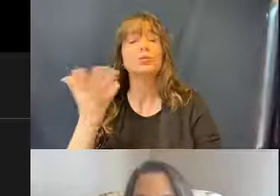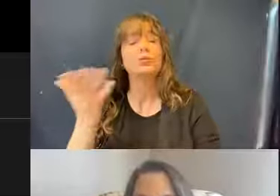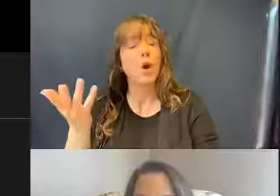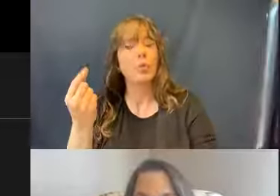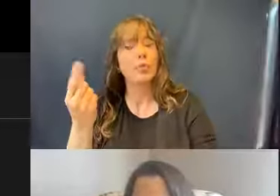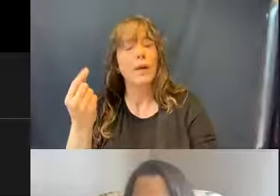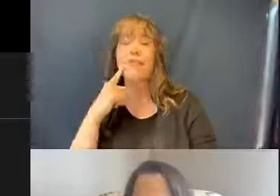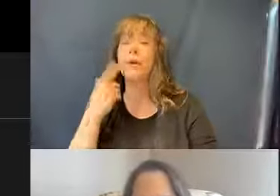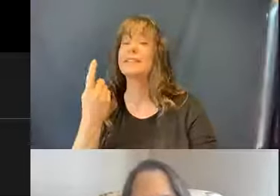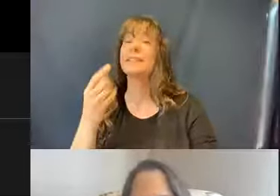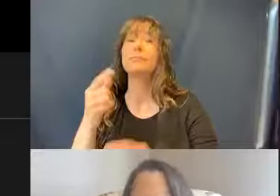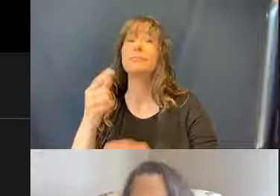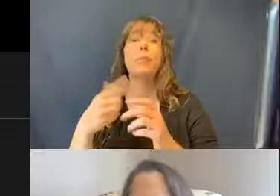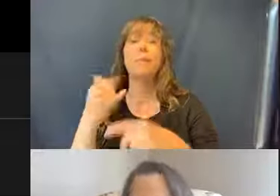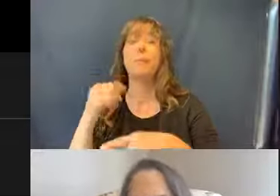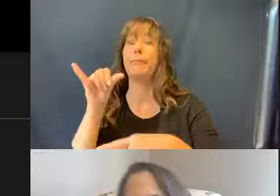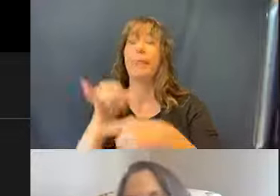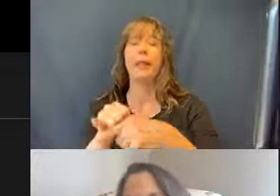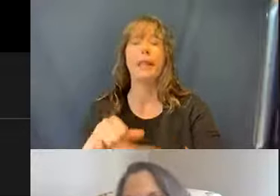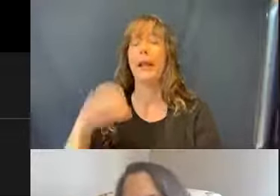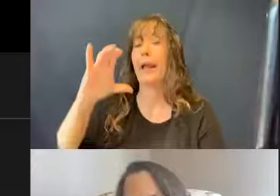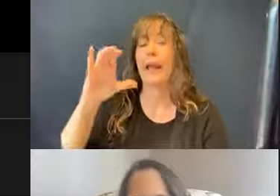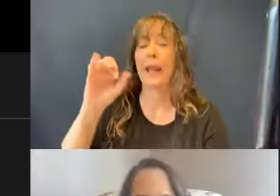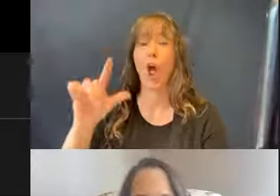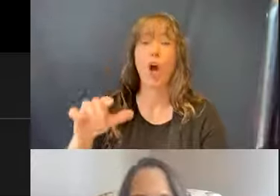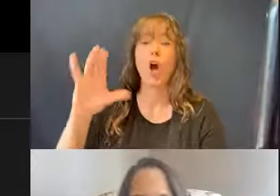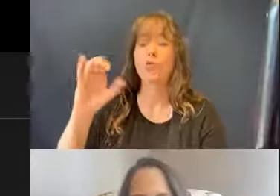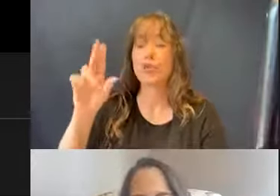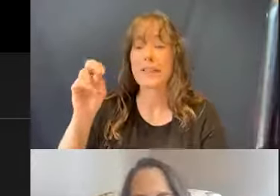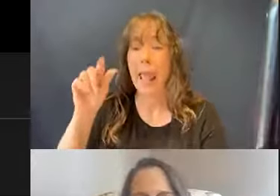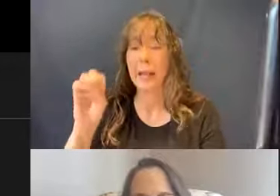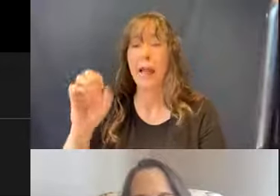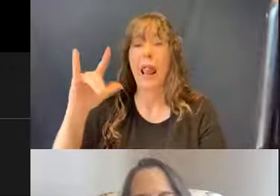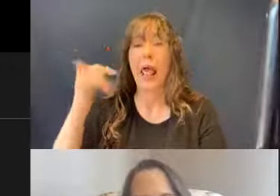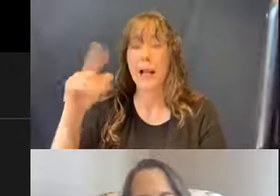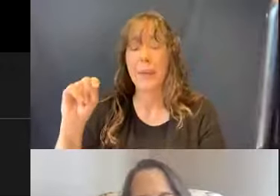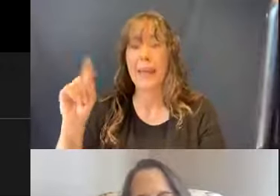ligament tear," you might want to write it out, even. You know, just to make sure you